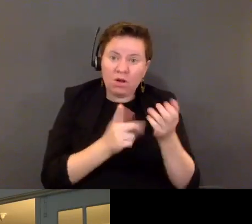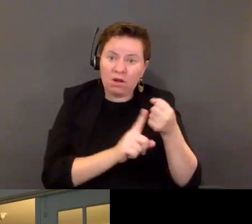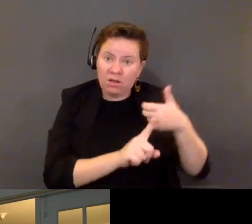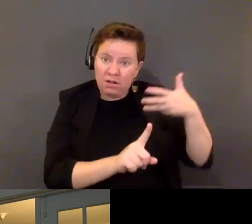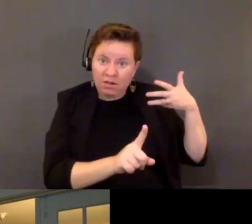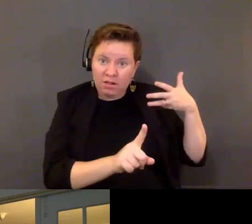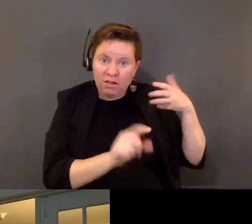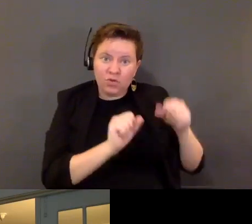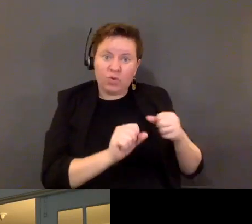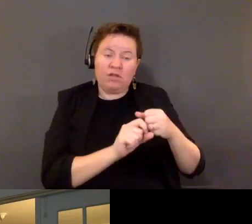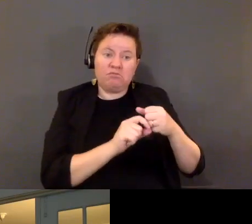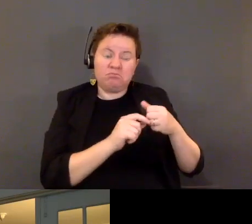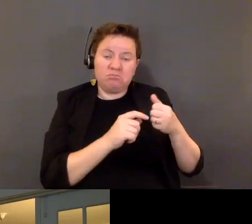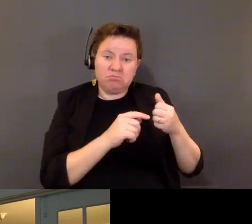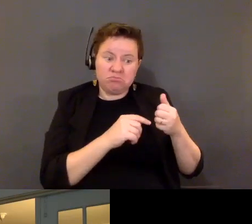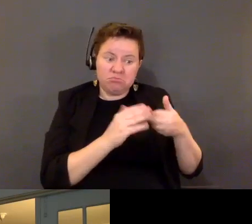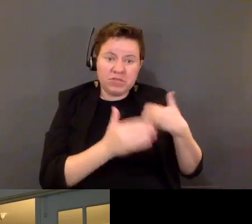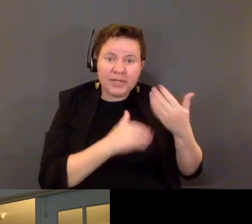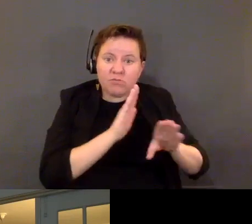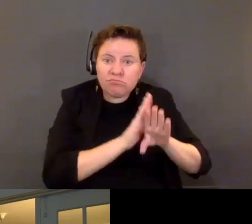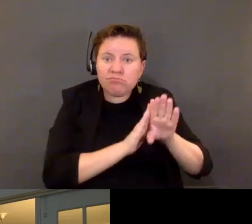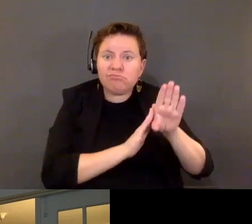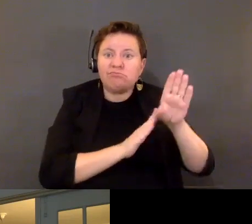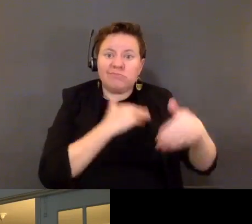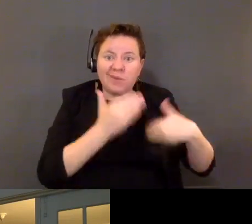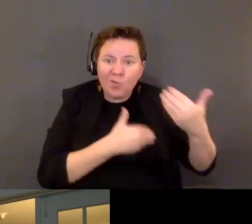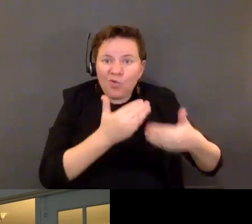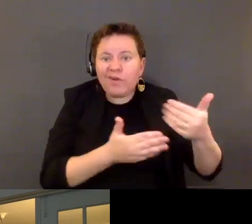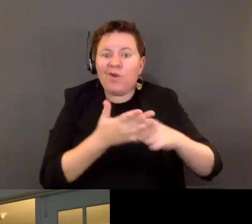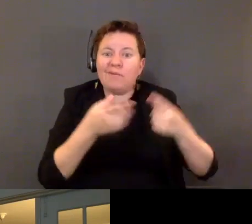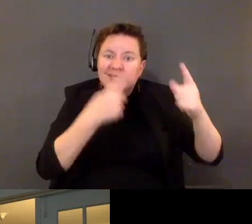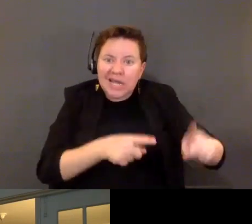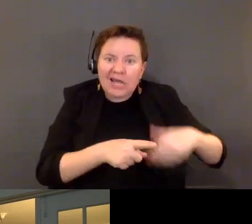keep moving keep moving what happens next what did that mean how did it unfold